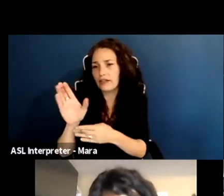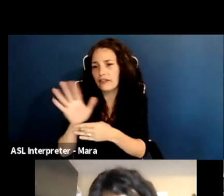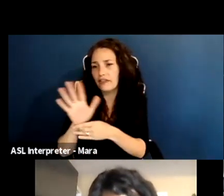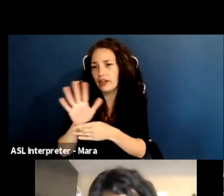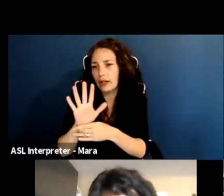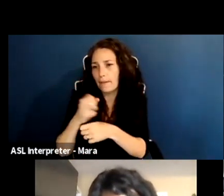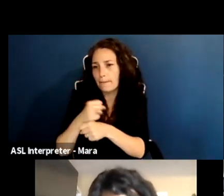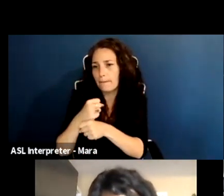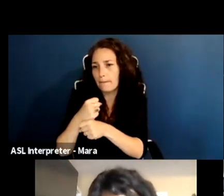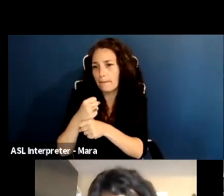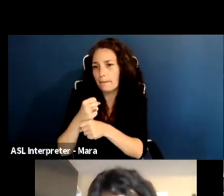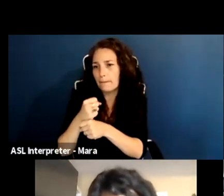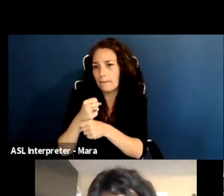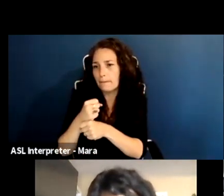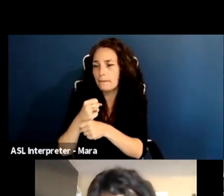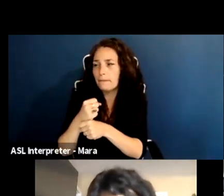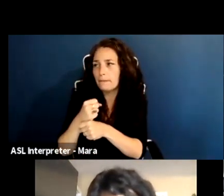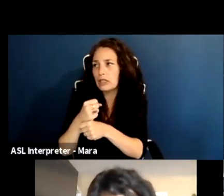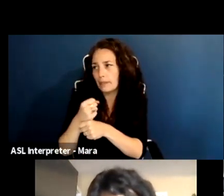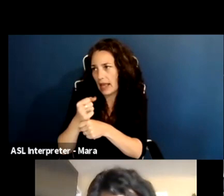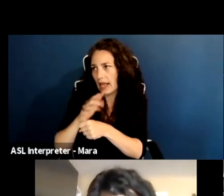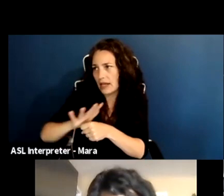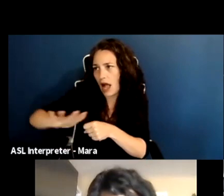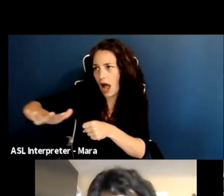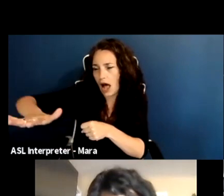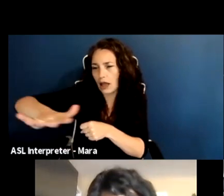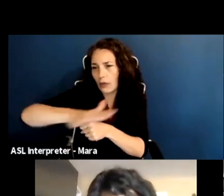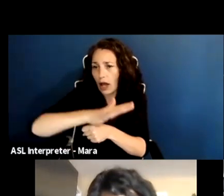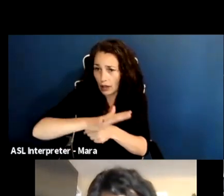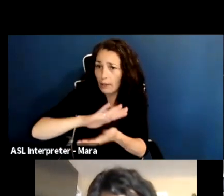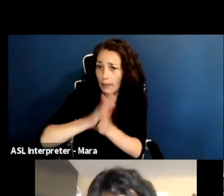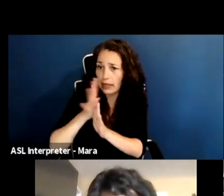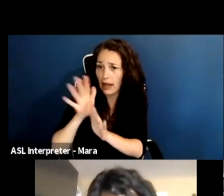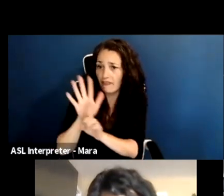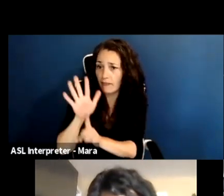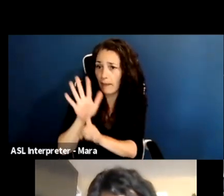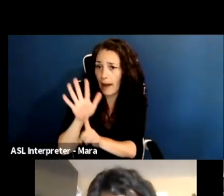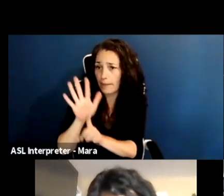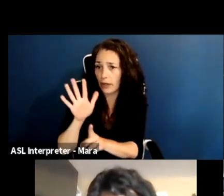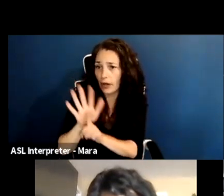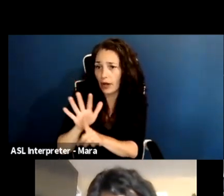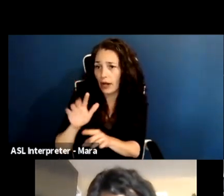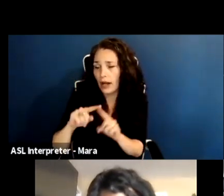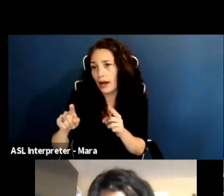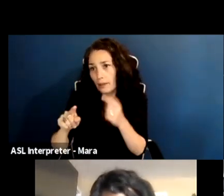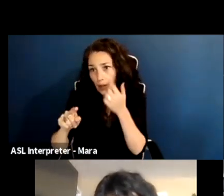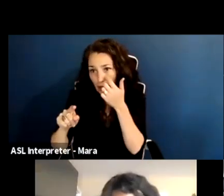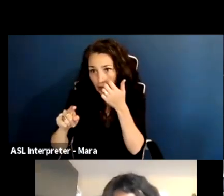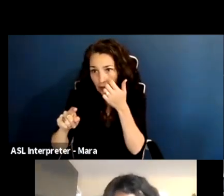and people like watching them but I know it's also, when you say, oh, it's something that actually has meaning and substance,